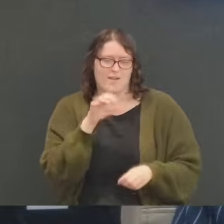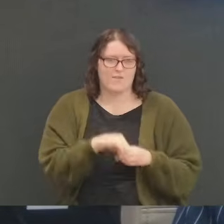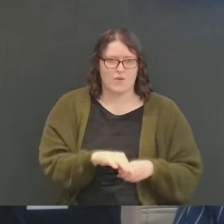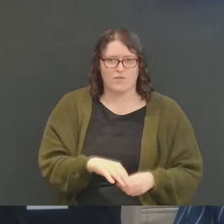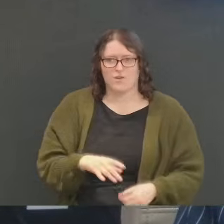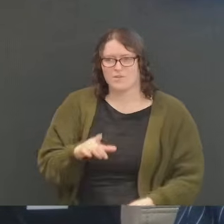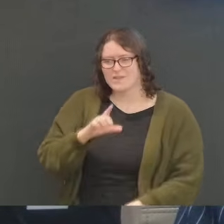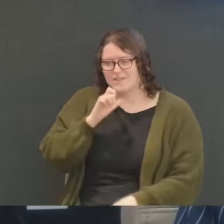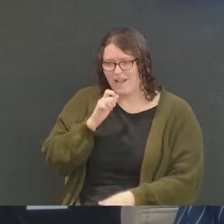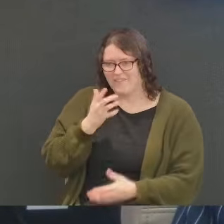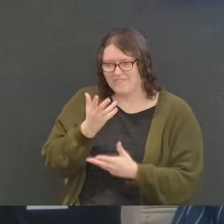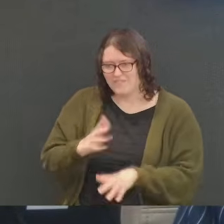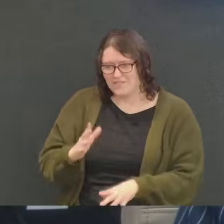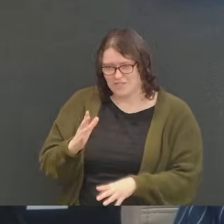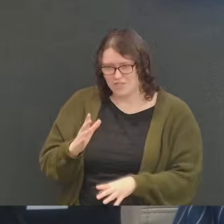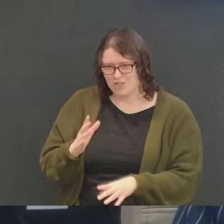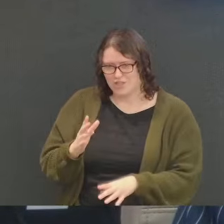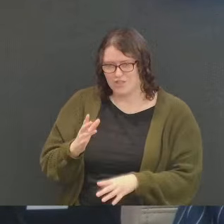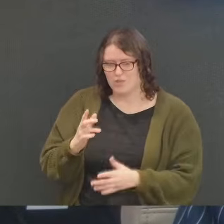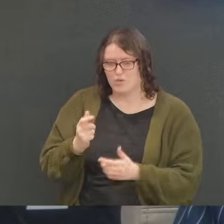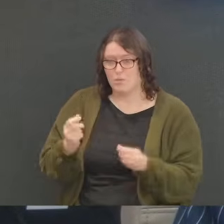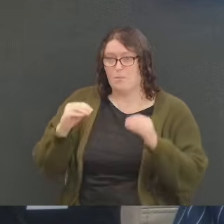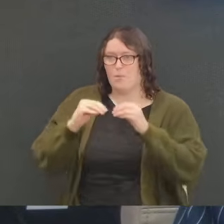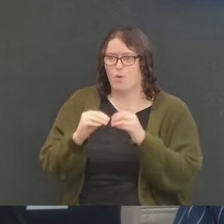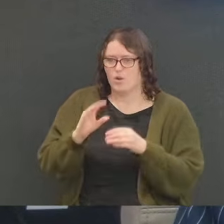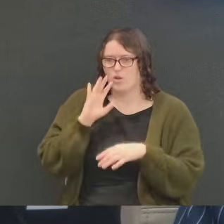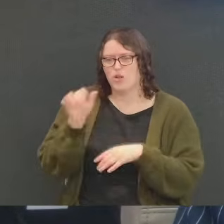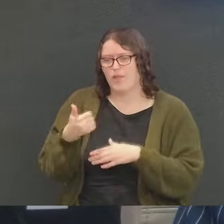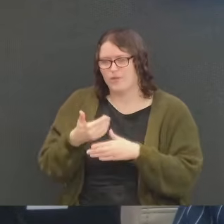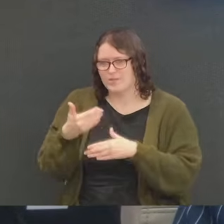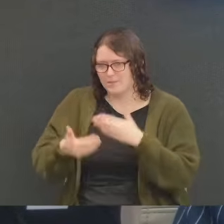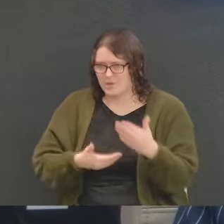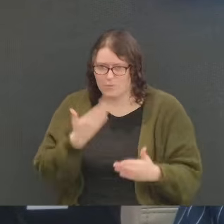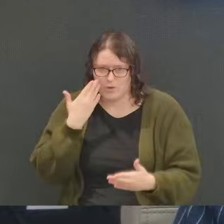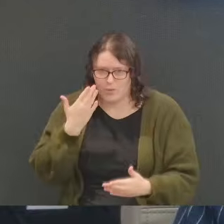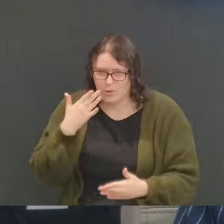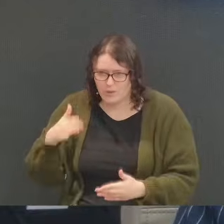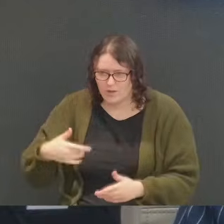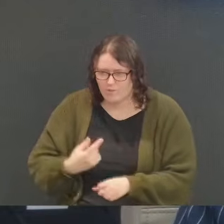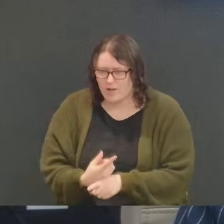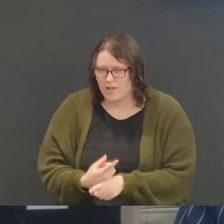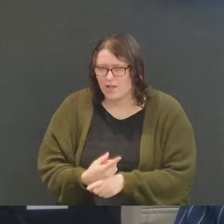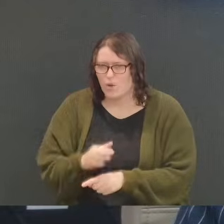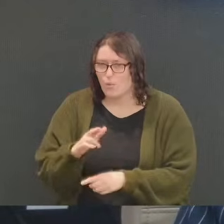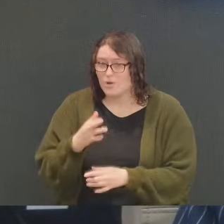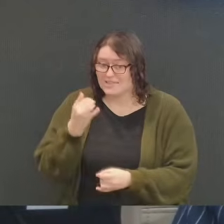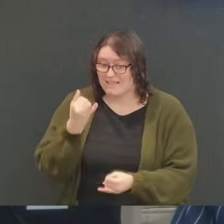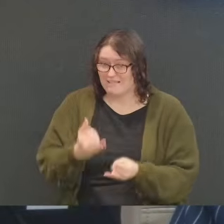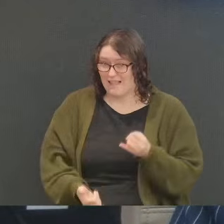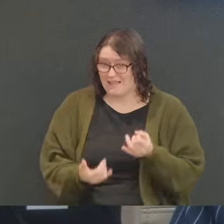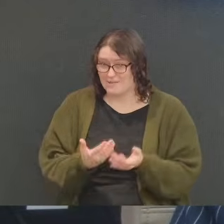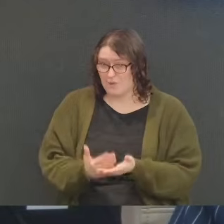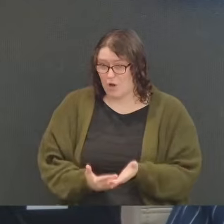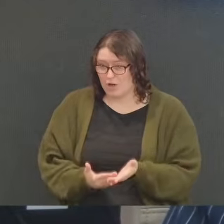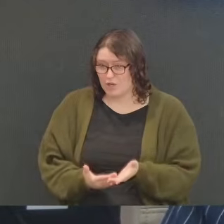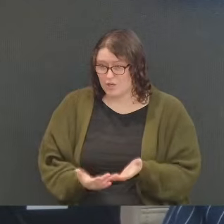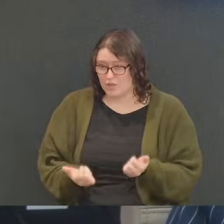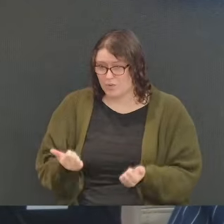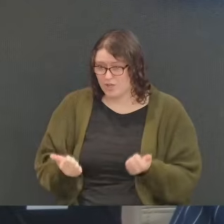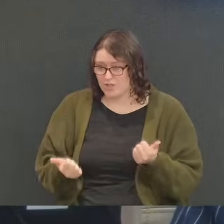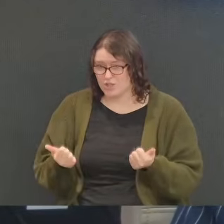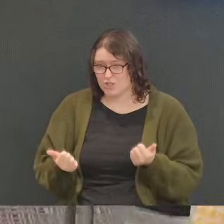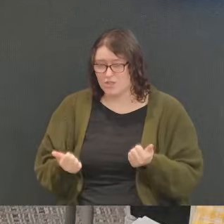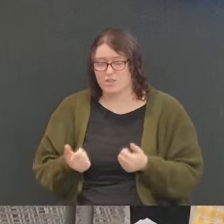There'll be more to come because there's different steps, right? or is this the finished product? Um,